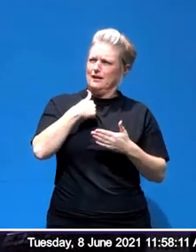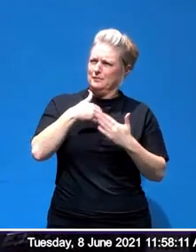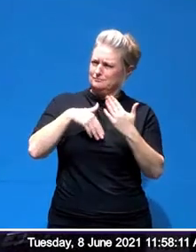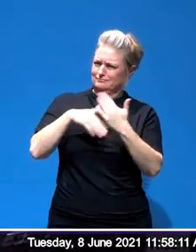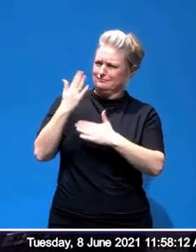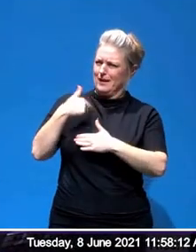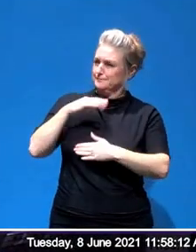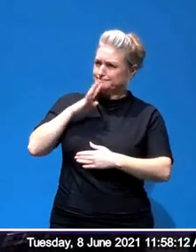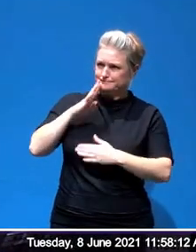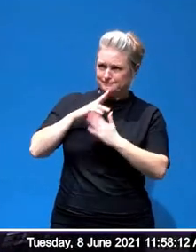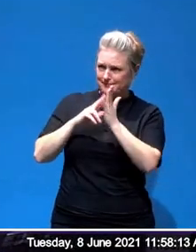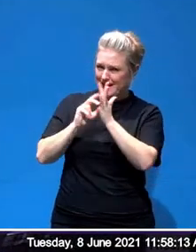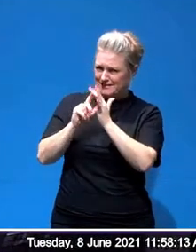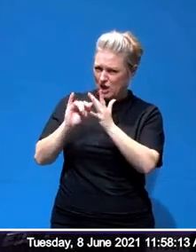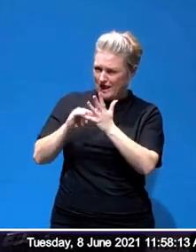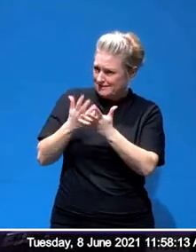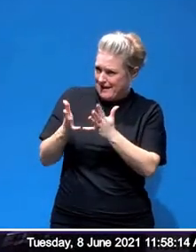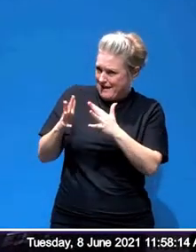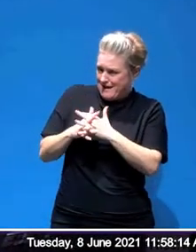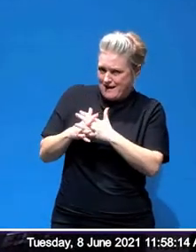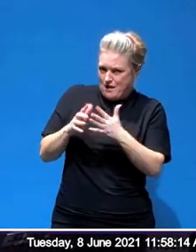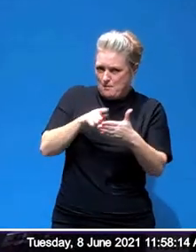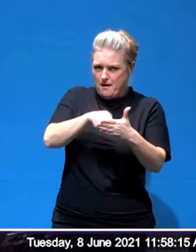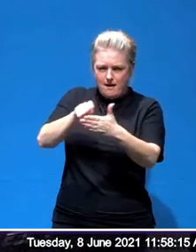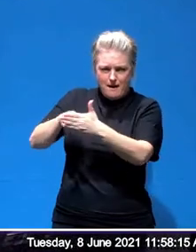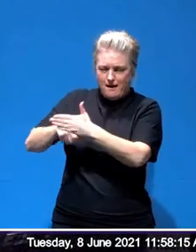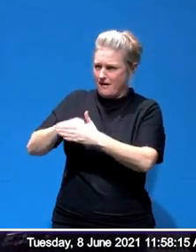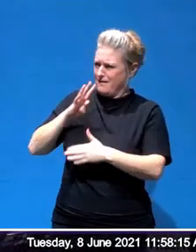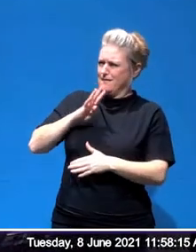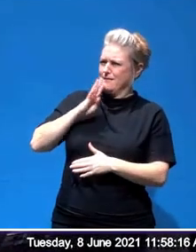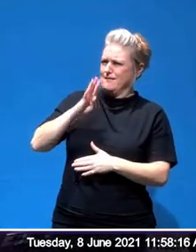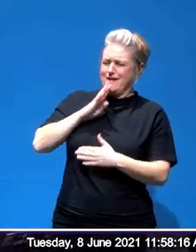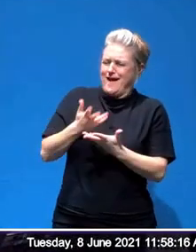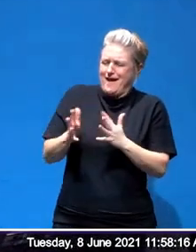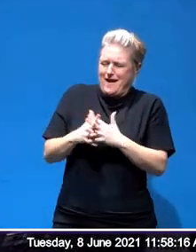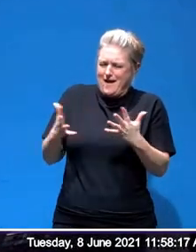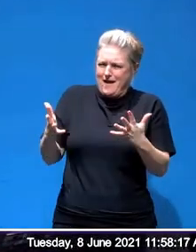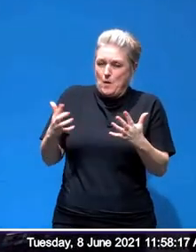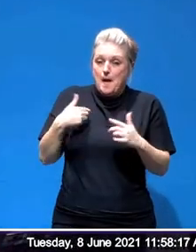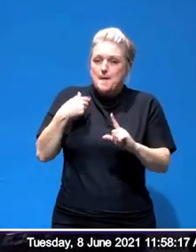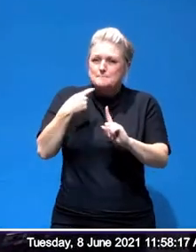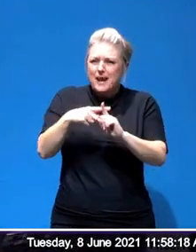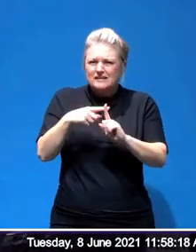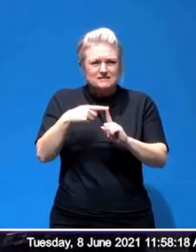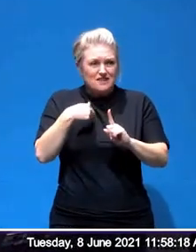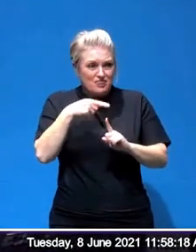But also, I didn't --- I didn't like the fact that I was given an hour